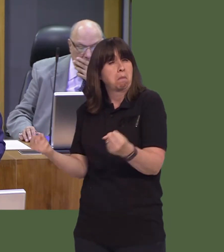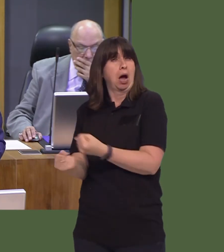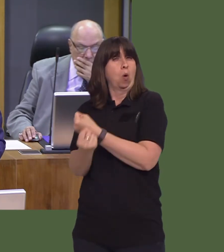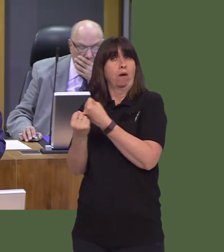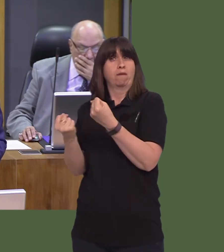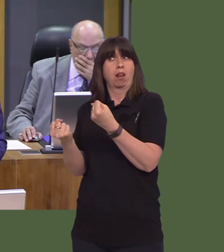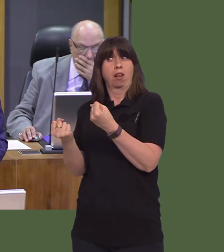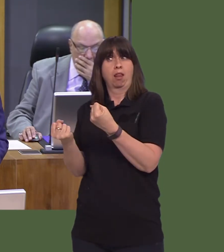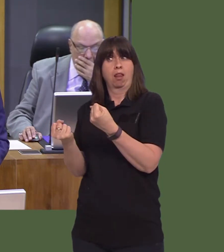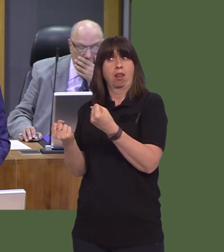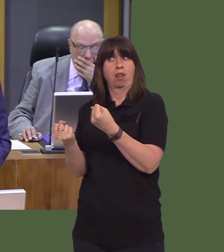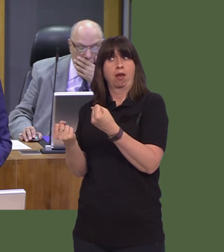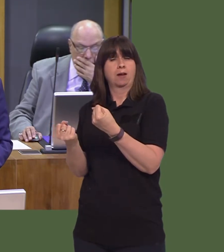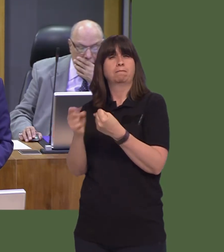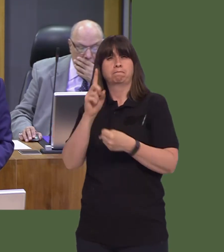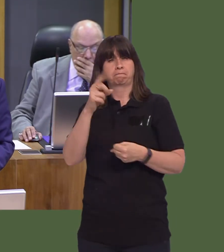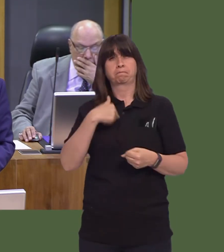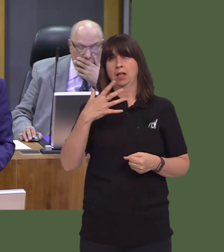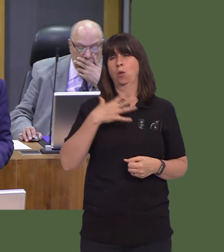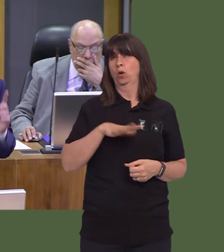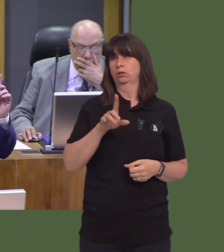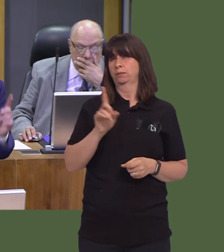measures. Can I tell you, now, the latest figures?